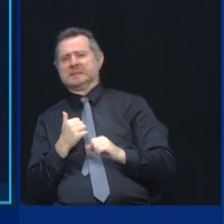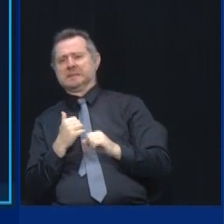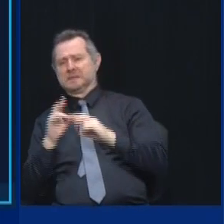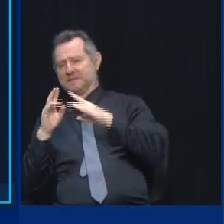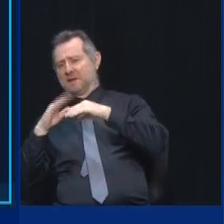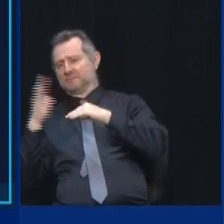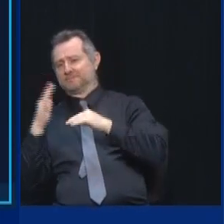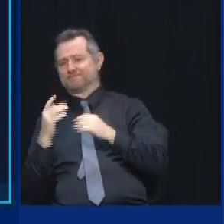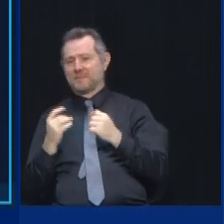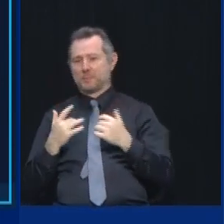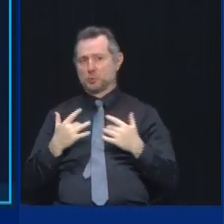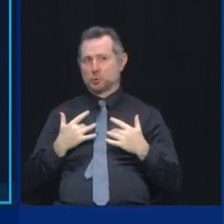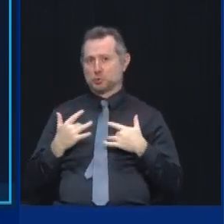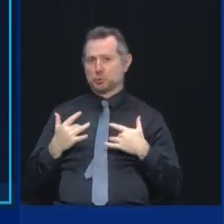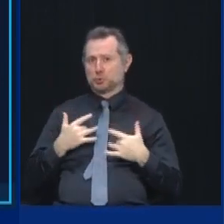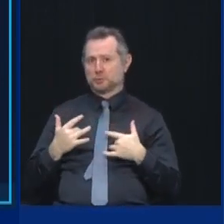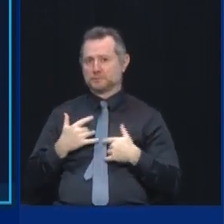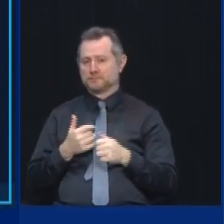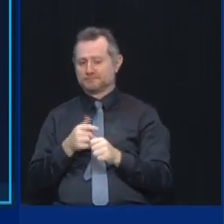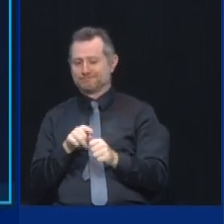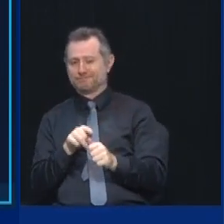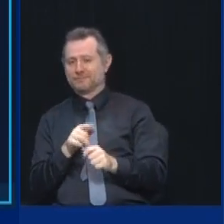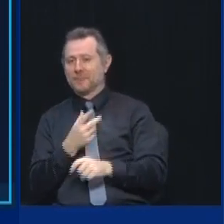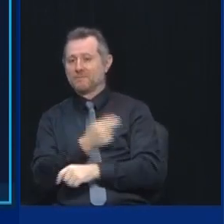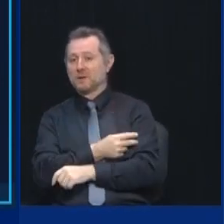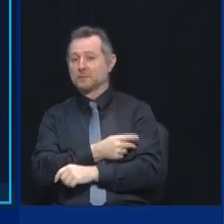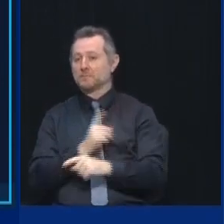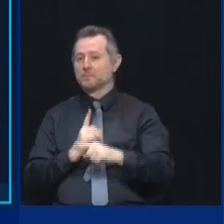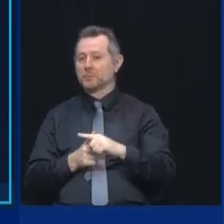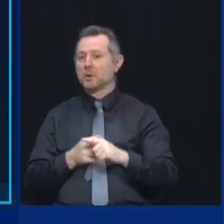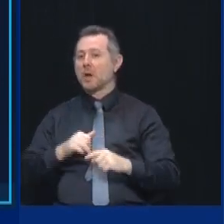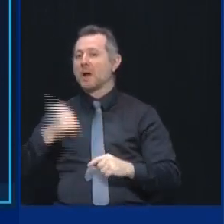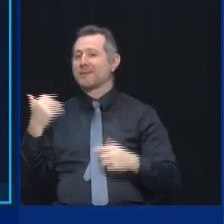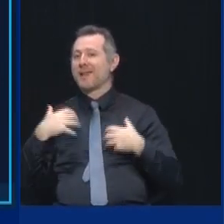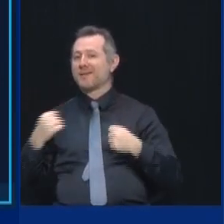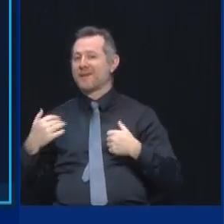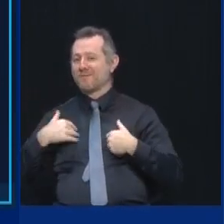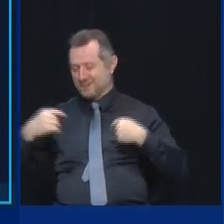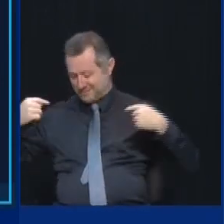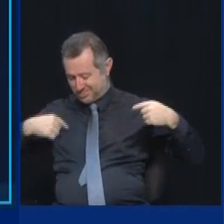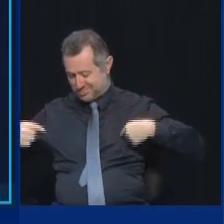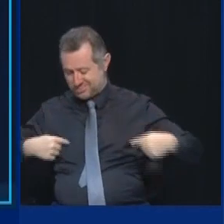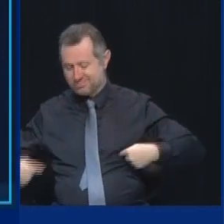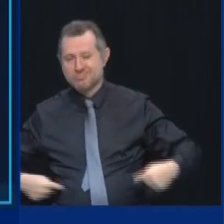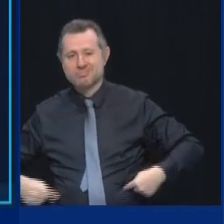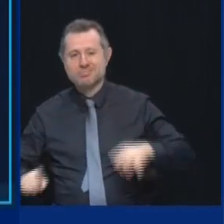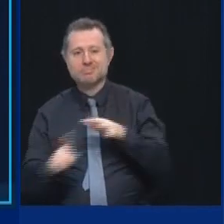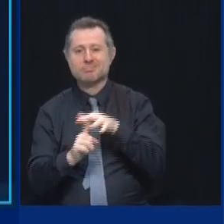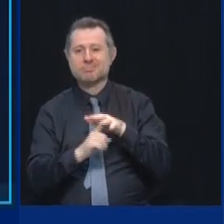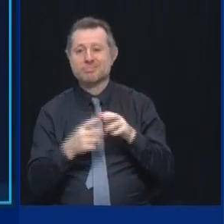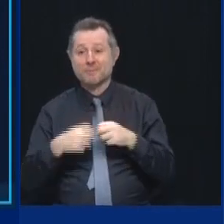UNDERSTAND THAT. I HAVE HAD LOT OF CONVERSATIONS. THERE'S 75-PLUS, THEY'RE ANXIOUS ABOUT A VACCINE.